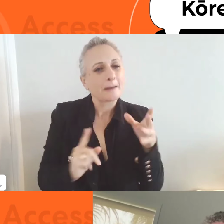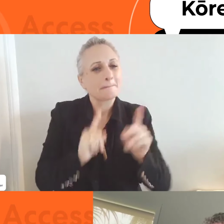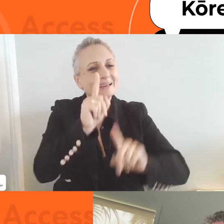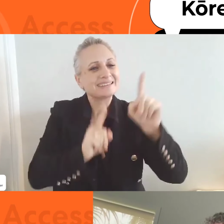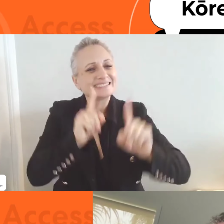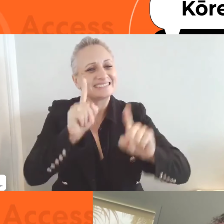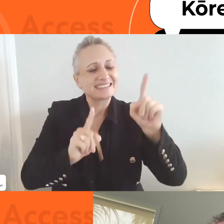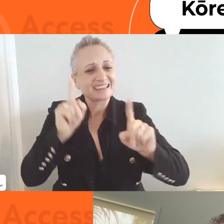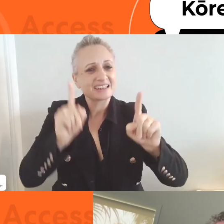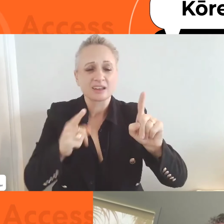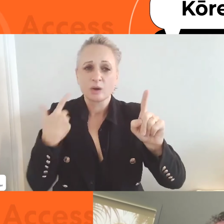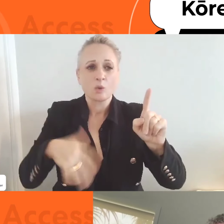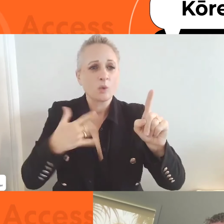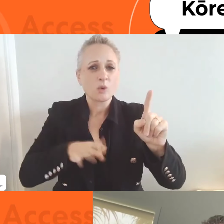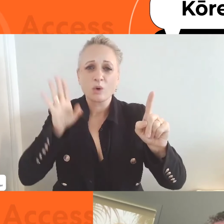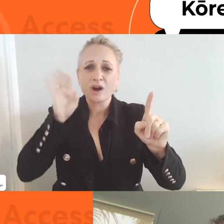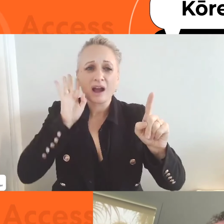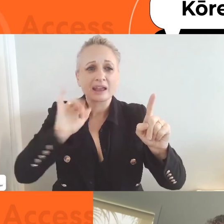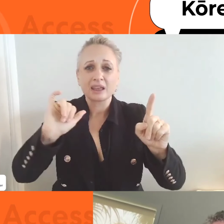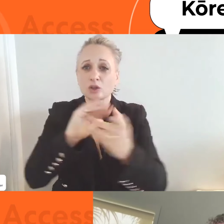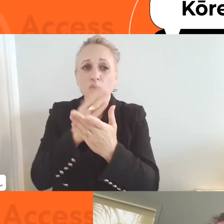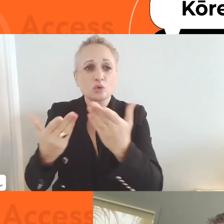you guys have talked about and things are still relevant in Auckland